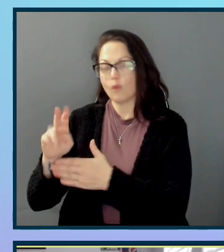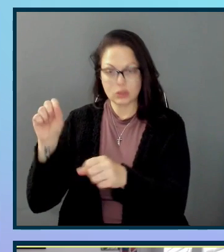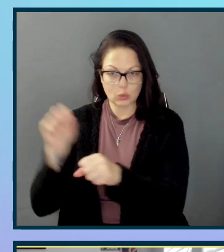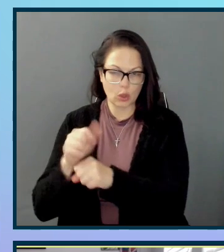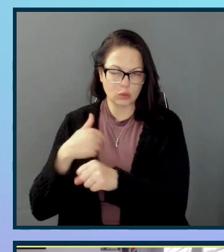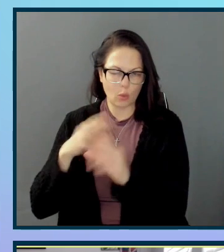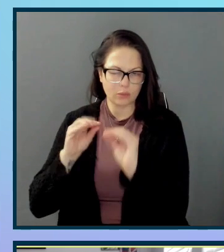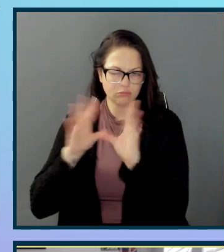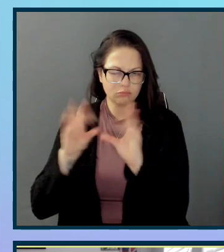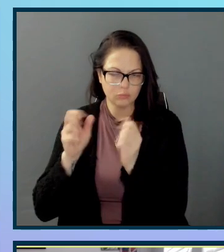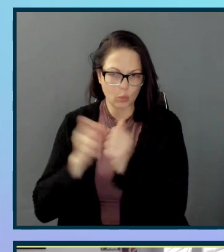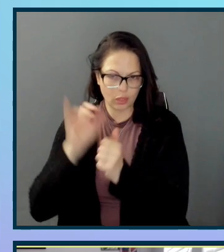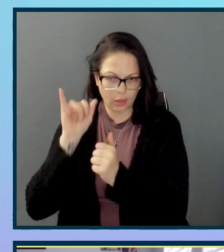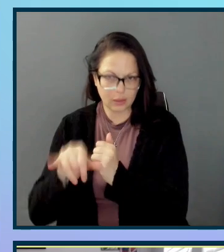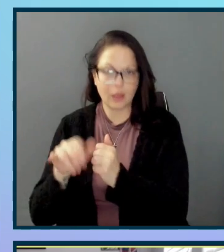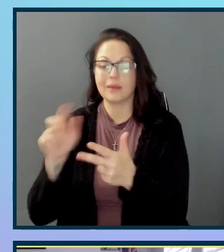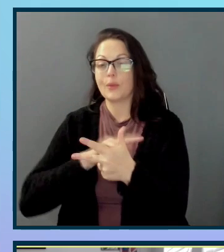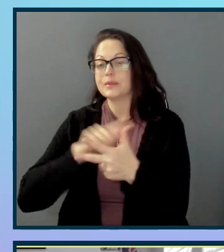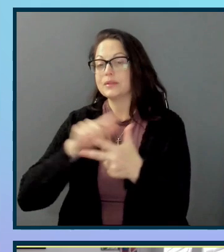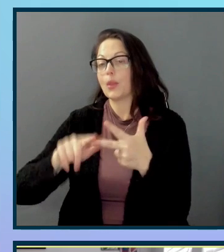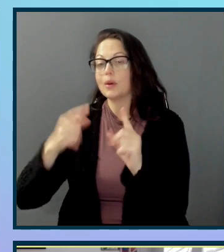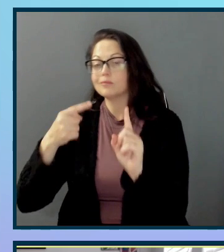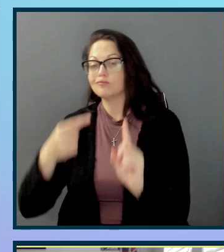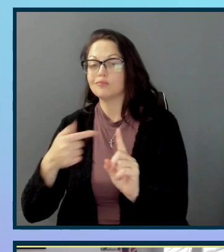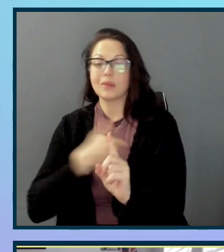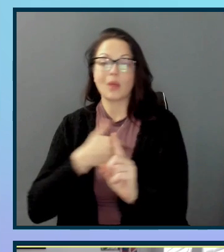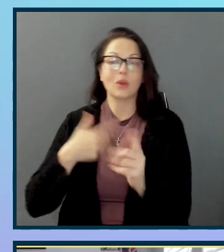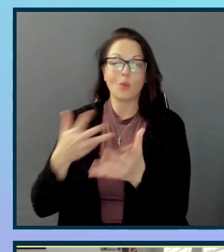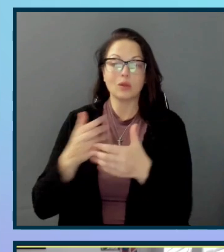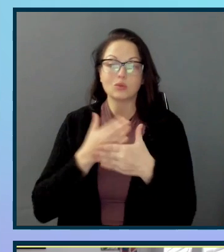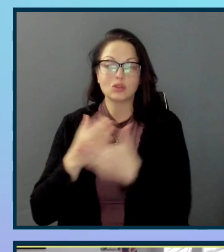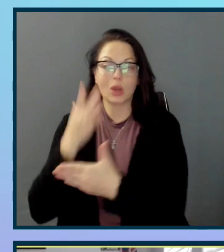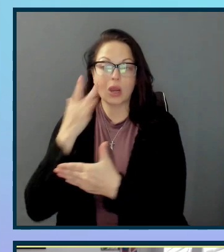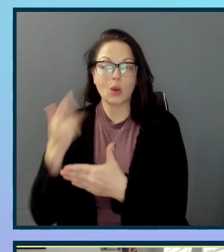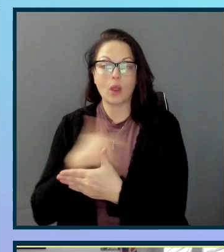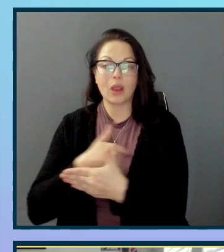And there's three objectives that we have that we really wanna share and why we're here right now.